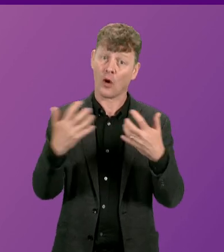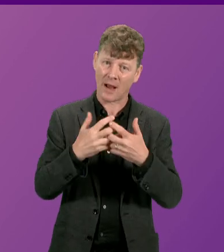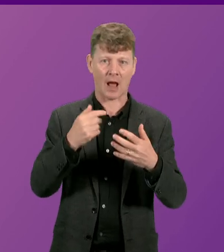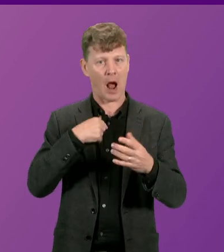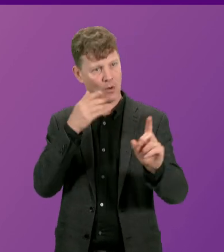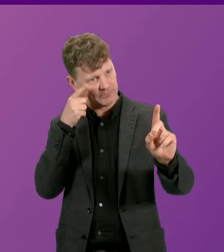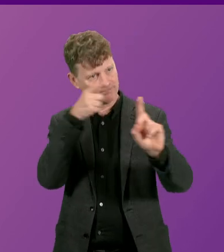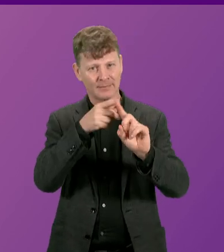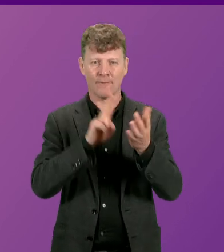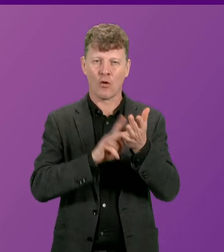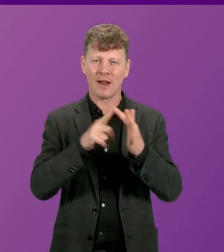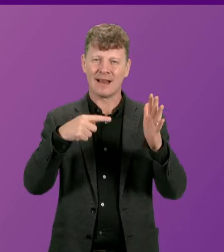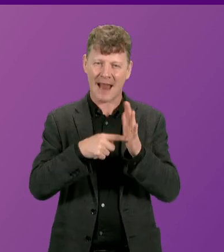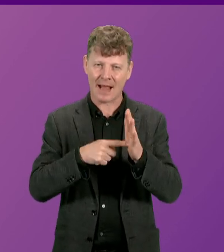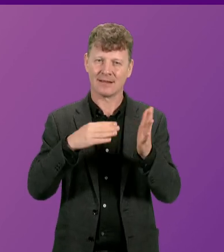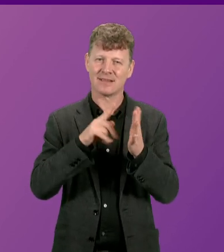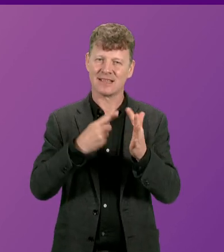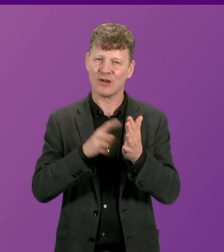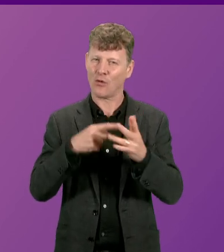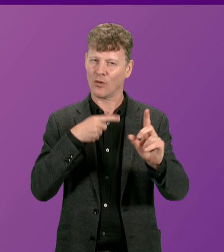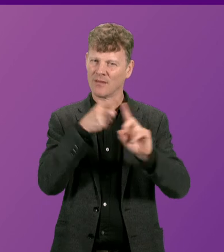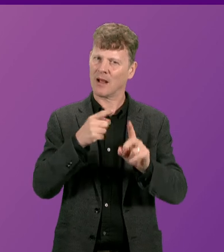to net zero. That is the approach that the Government believes should be taken.